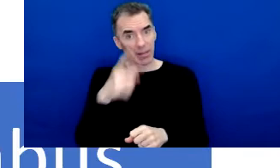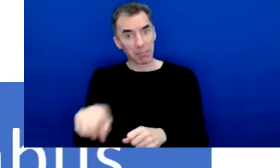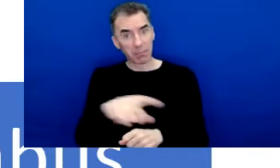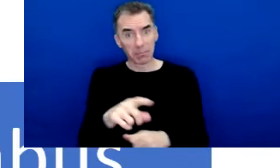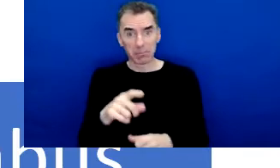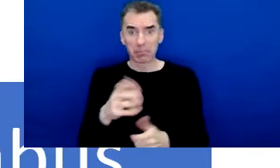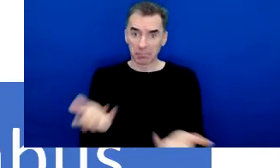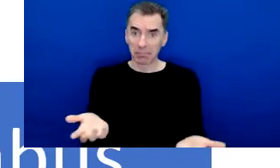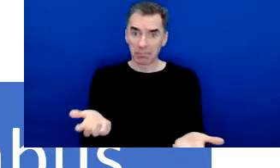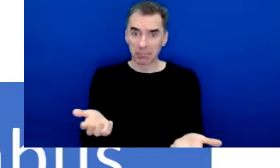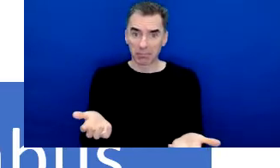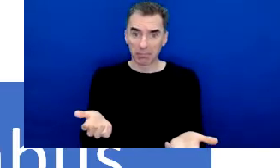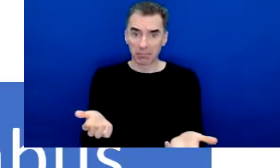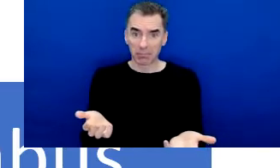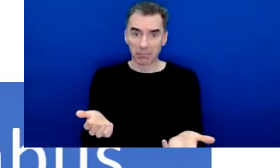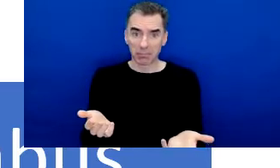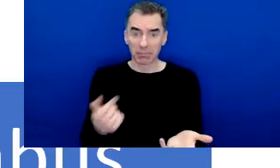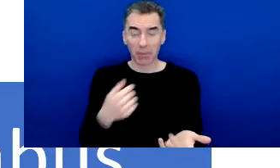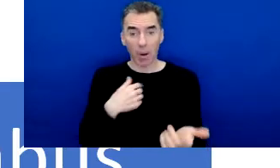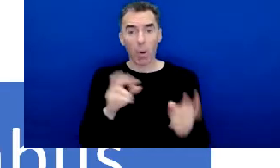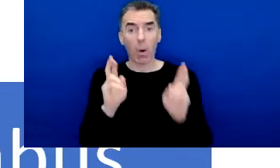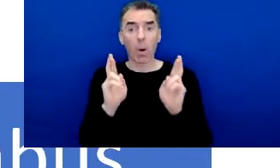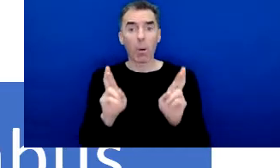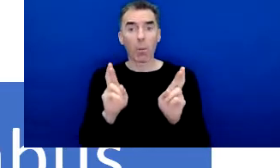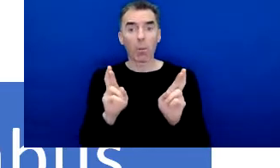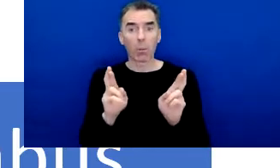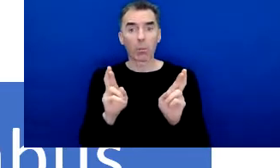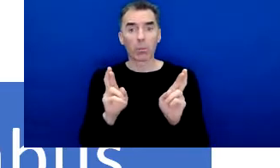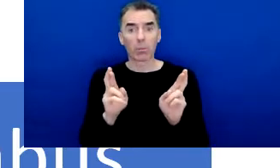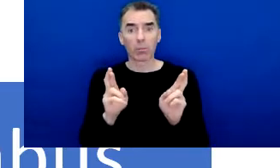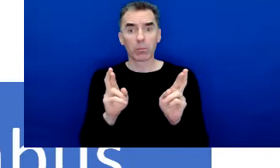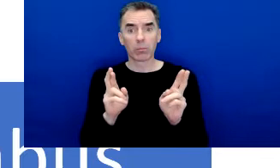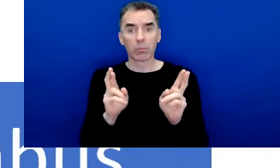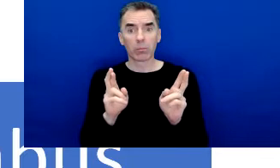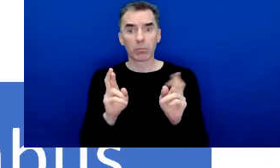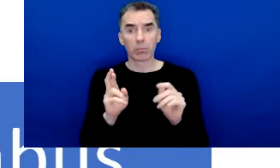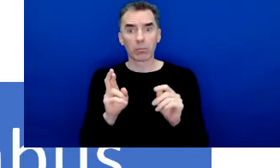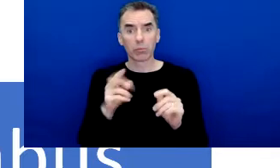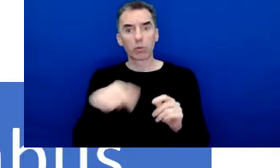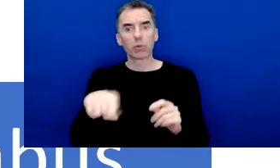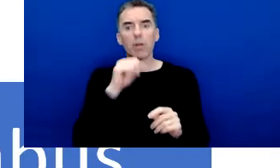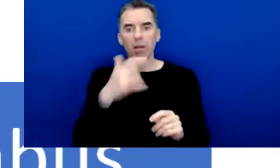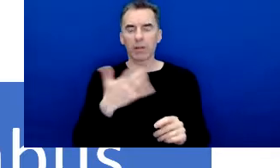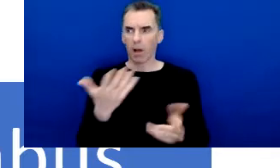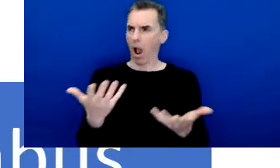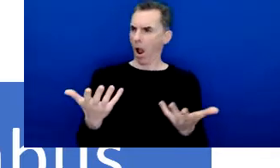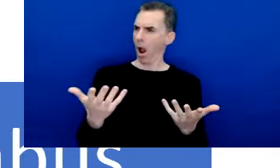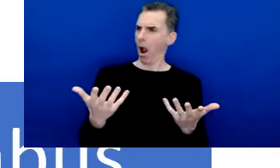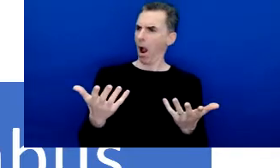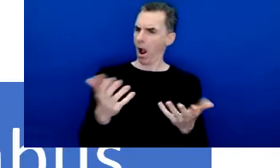And I hope it doesn't feel like it's at your expense. I love the faculty here.